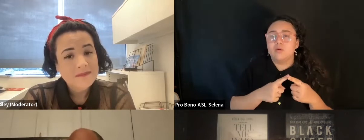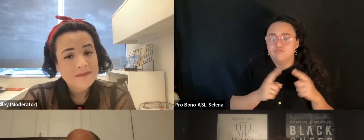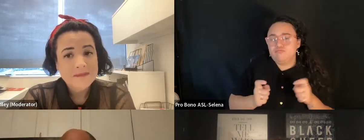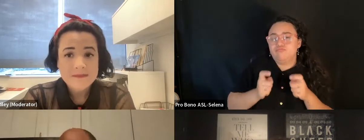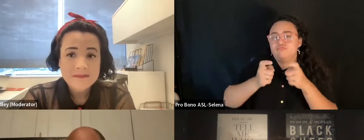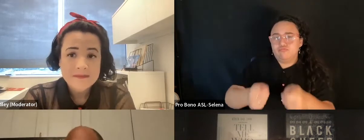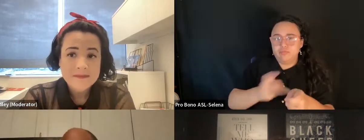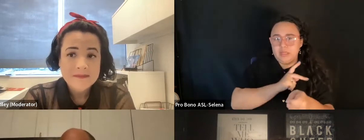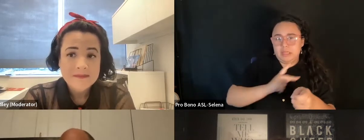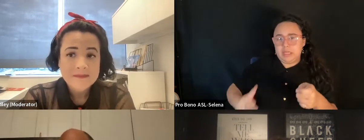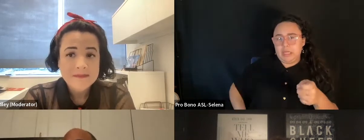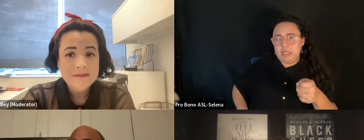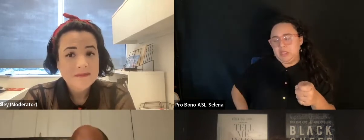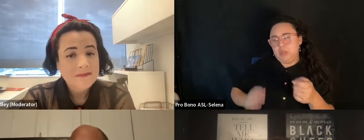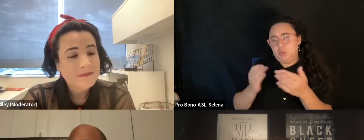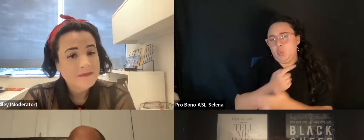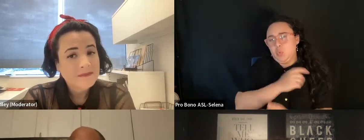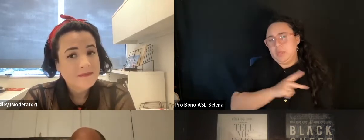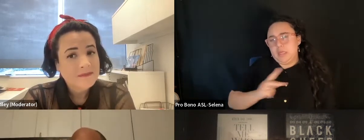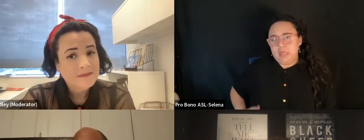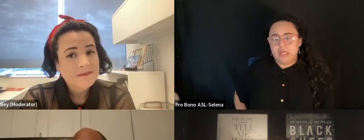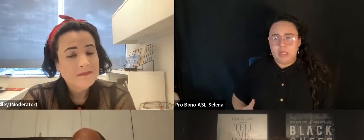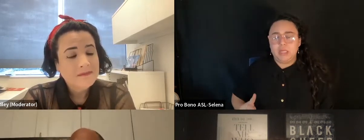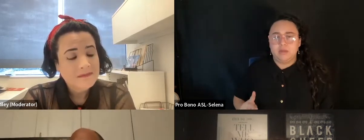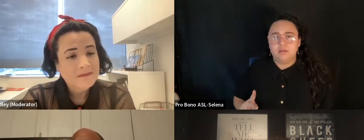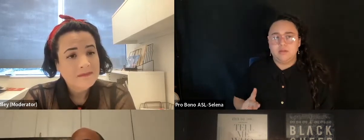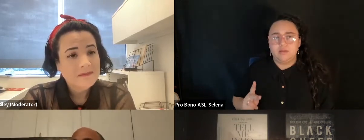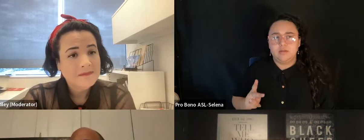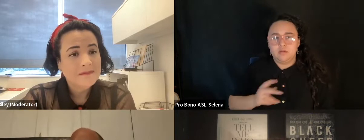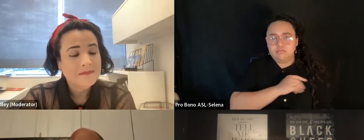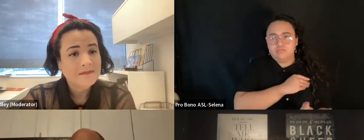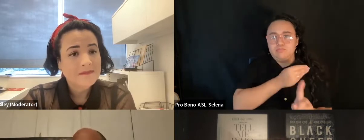Yeah, that becomes sort of a political entity, you know?